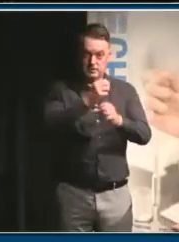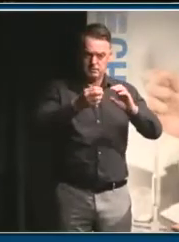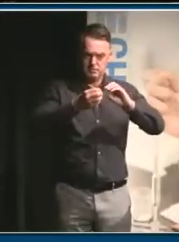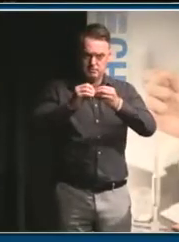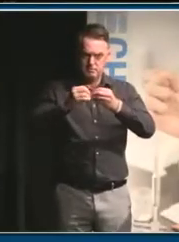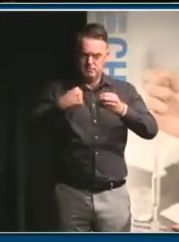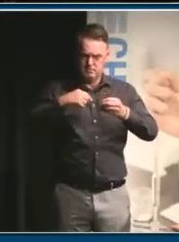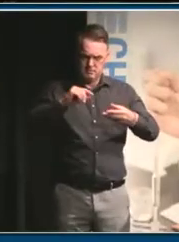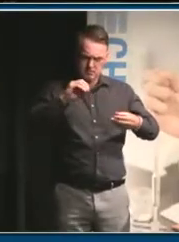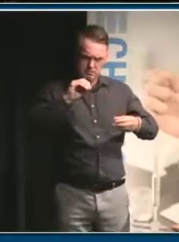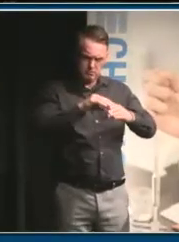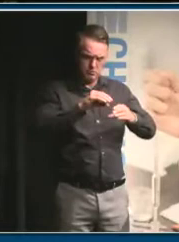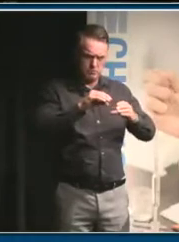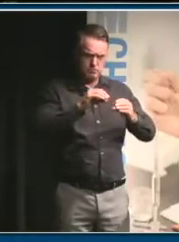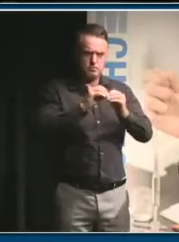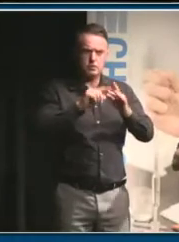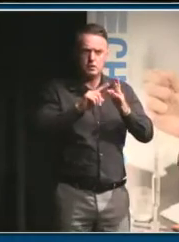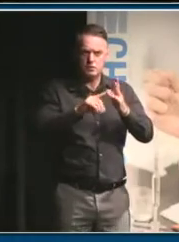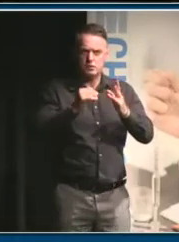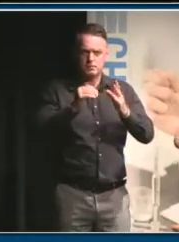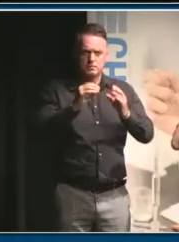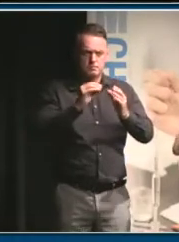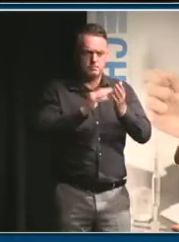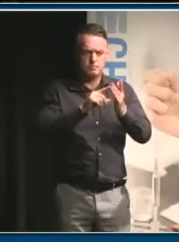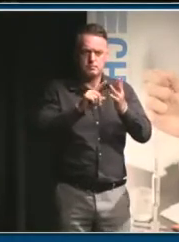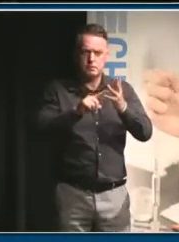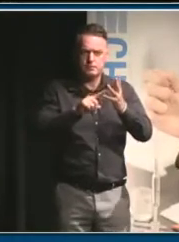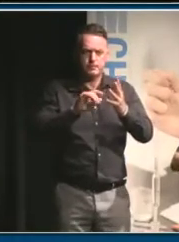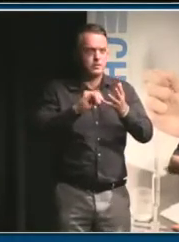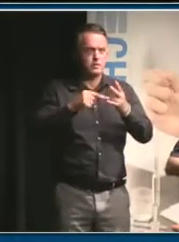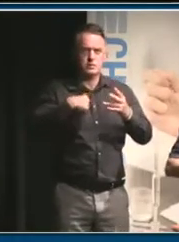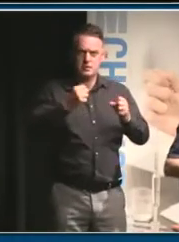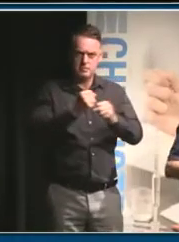What if I put it in biopolymers?” So next thing you know I start making all these polymers,